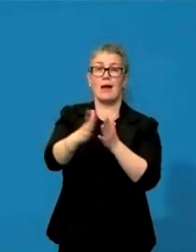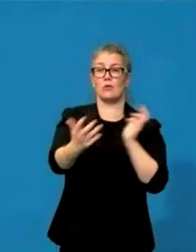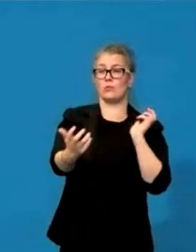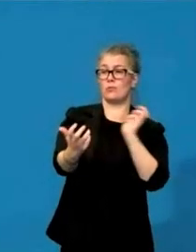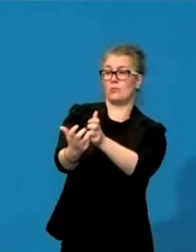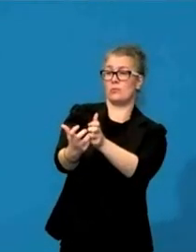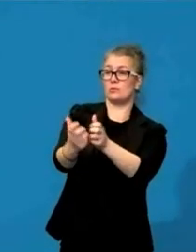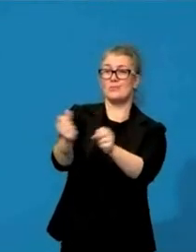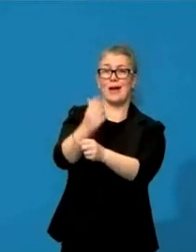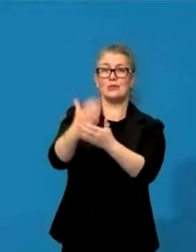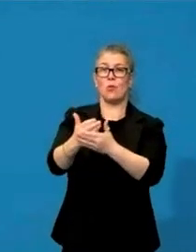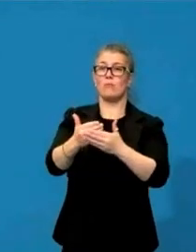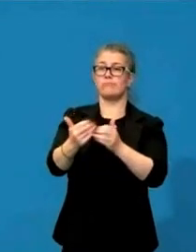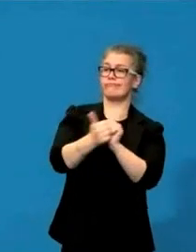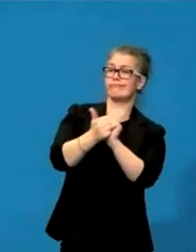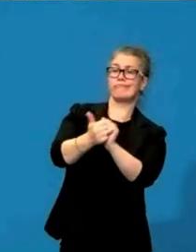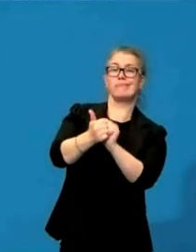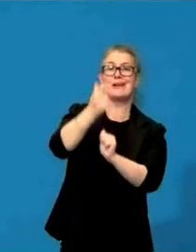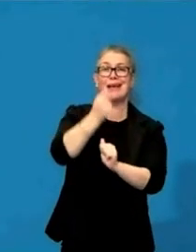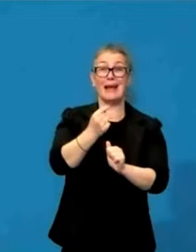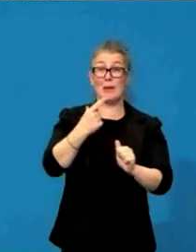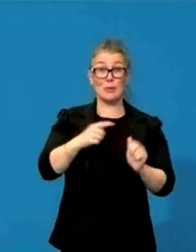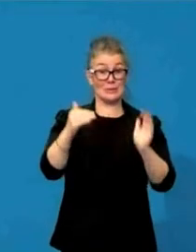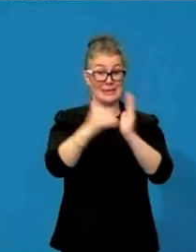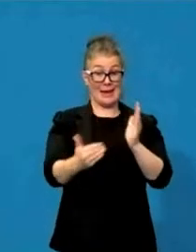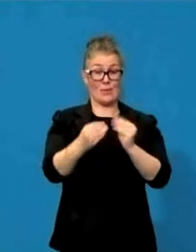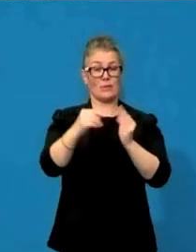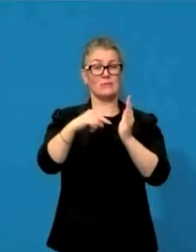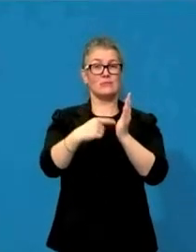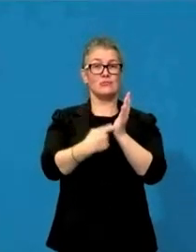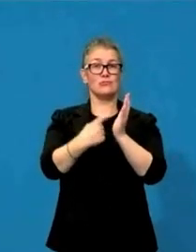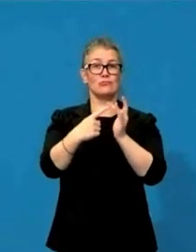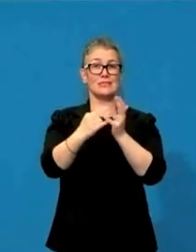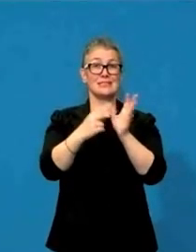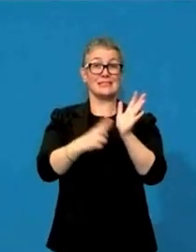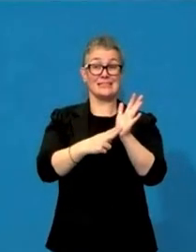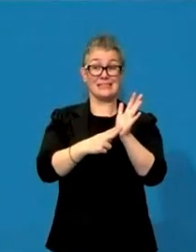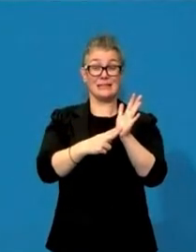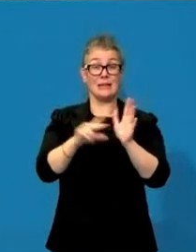And the challenges that we are having with Tristan right now in holding that group together and working with them is an example of that.